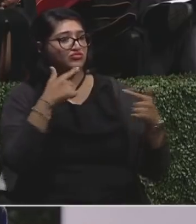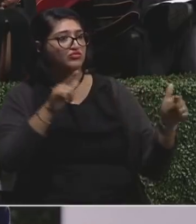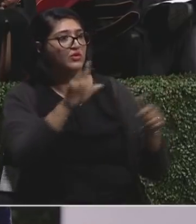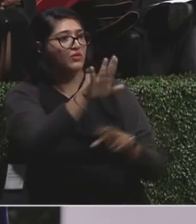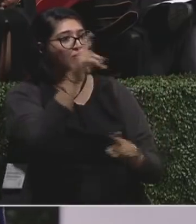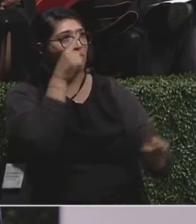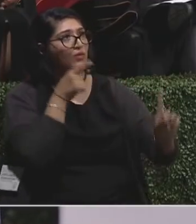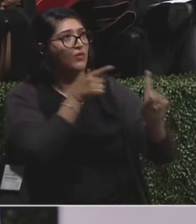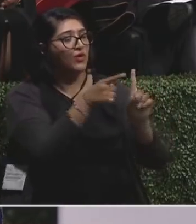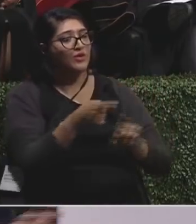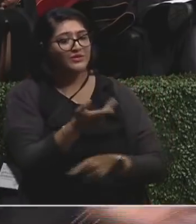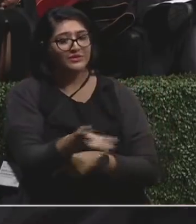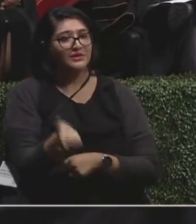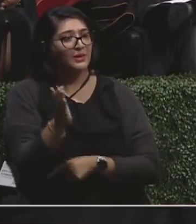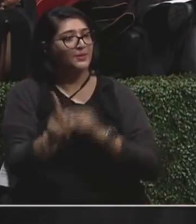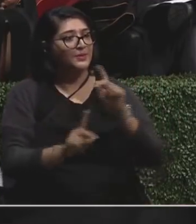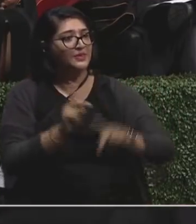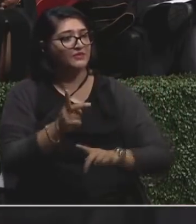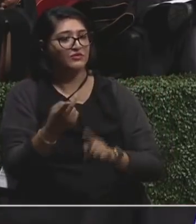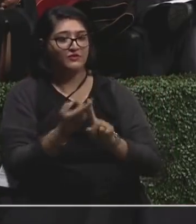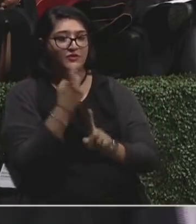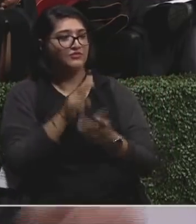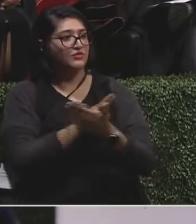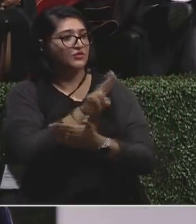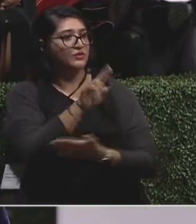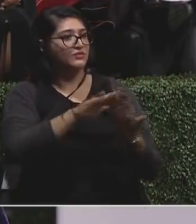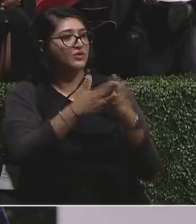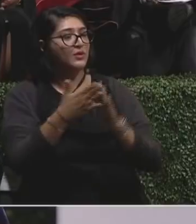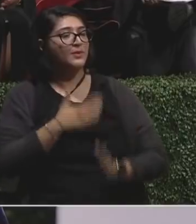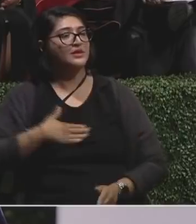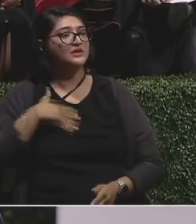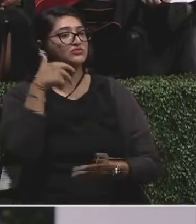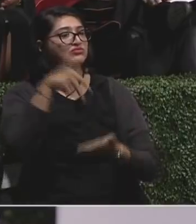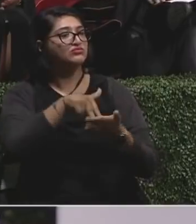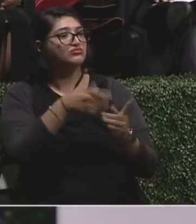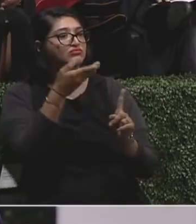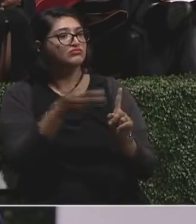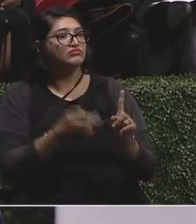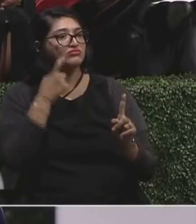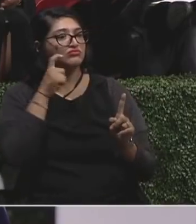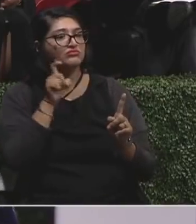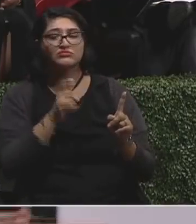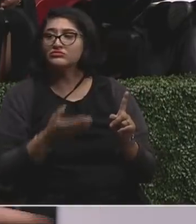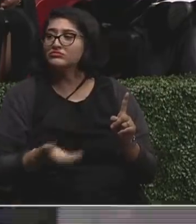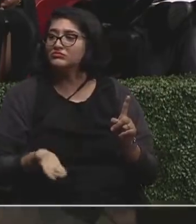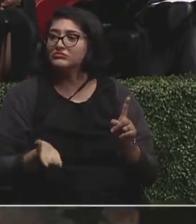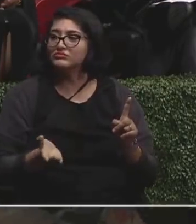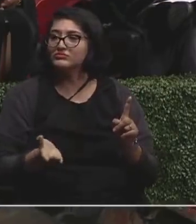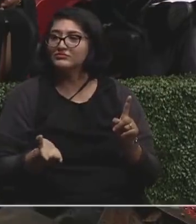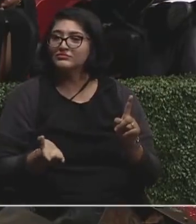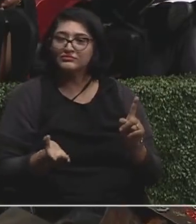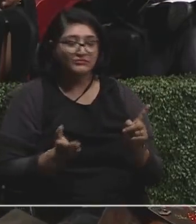ADMINISTRATION FOR ASSISTING OUR STUDENTS TO EXCEL AND ACHIEVE THEIR GOALS. WILL THESE MEMBERS OF THE UNIVERSITY COMMUNITY